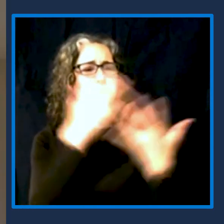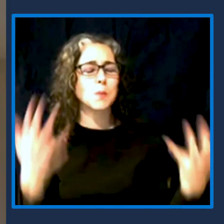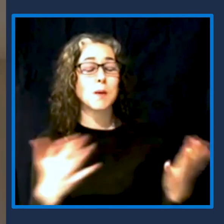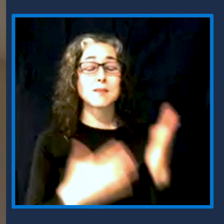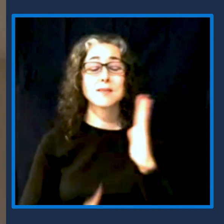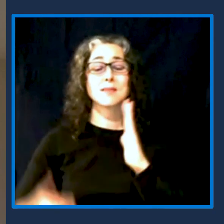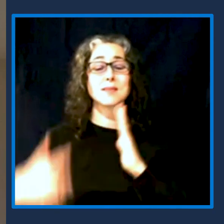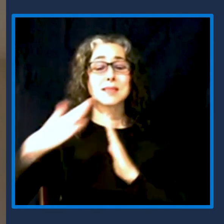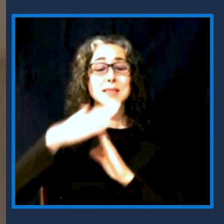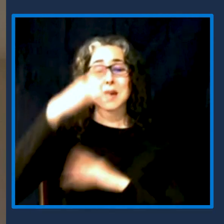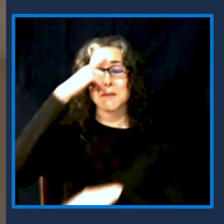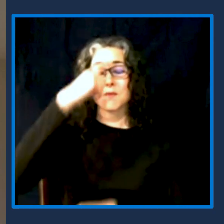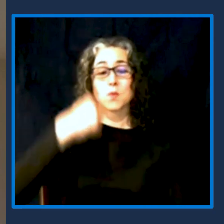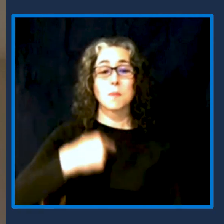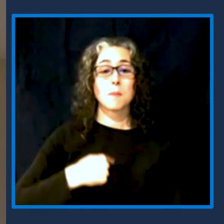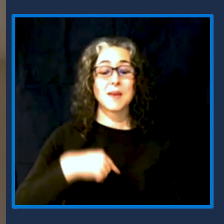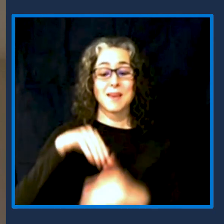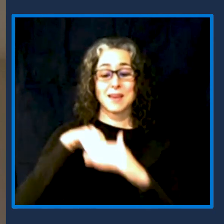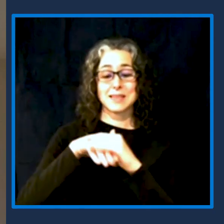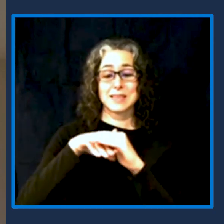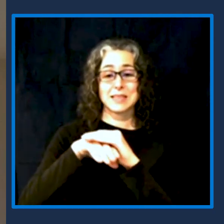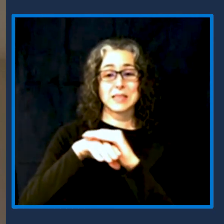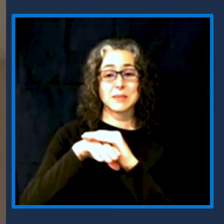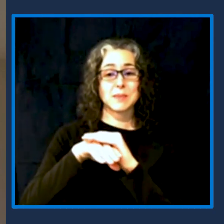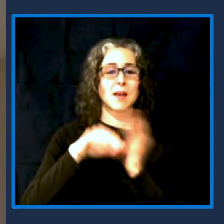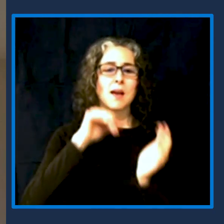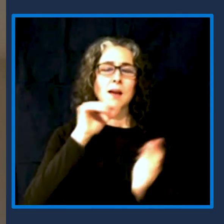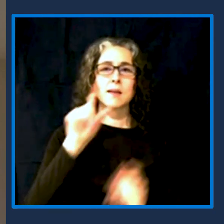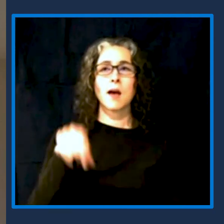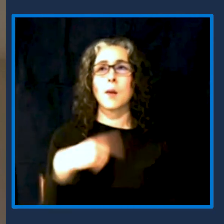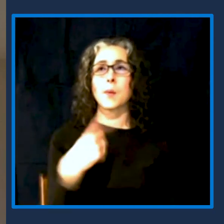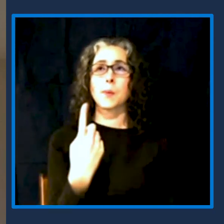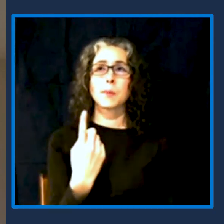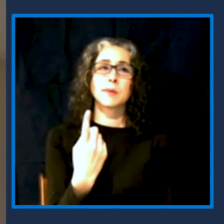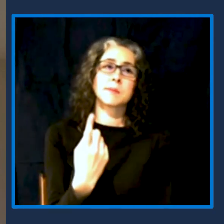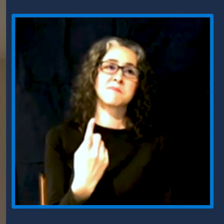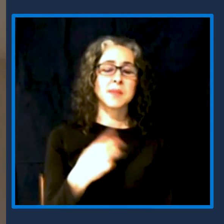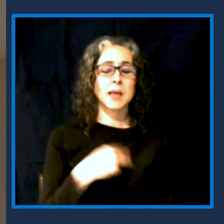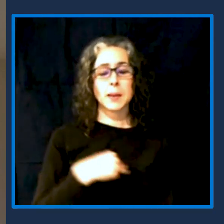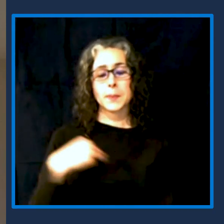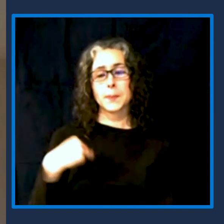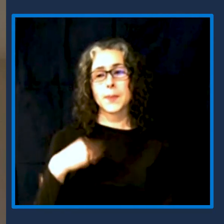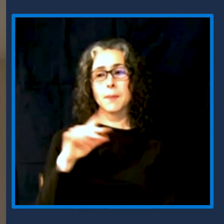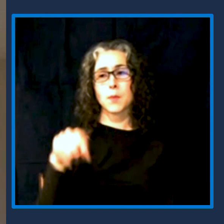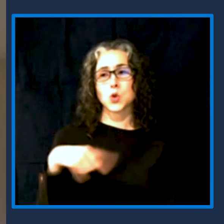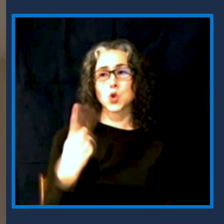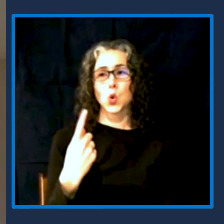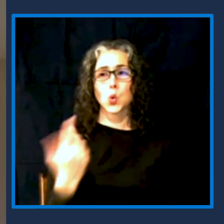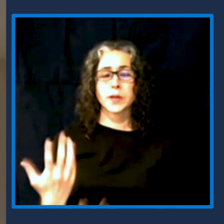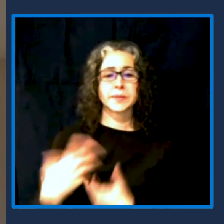is that accessibility is not something that's a members only club for those who can afford to